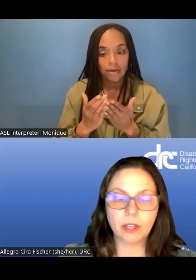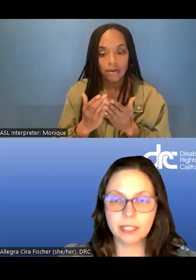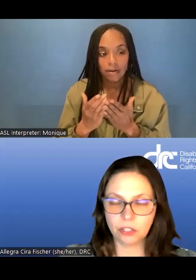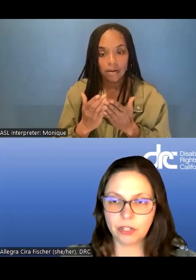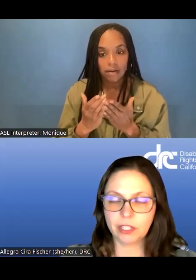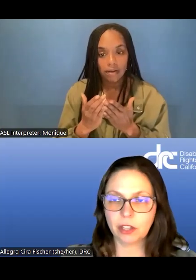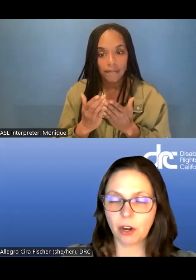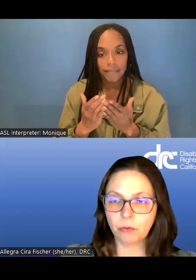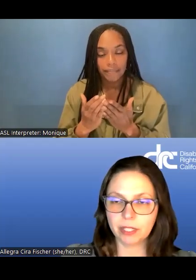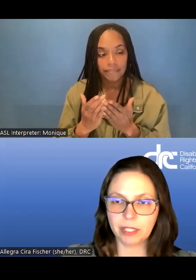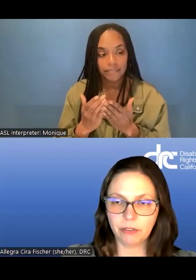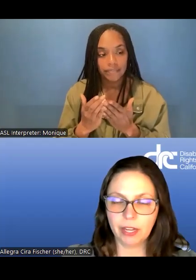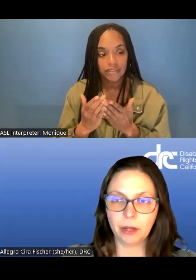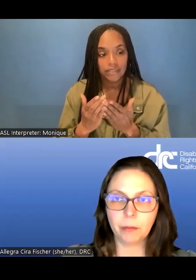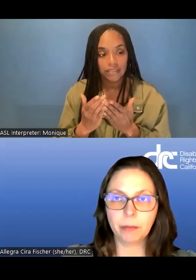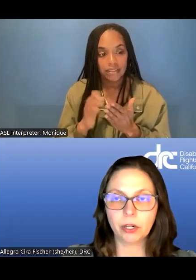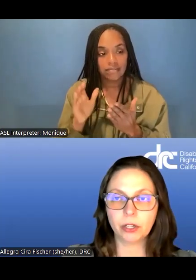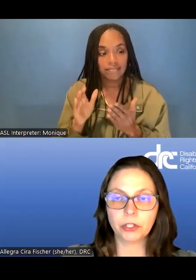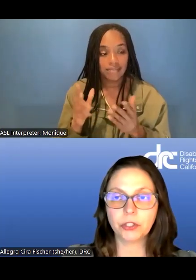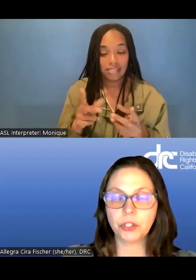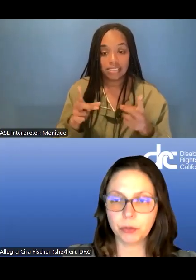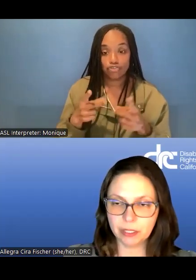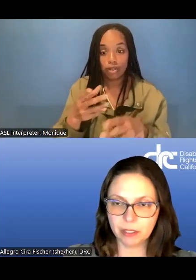districts are receiving per student,